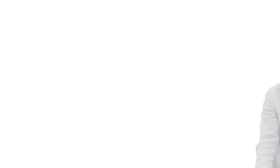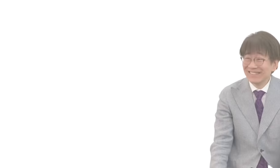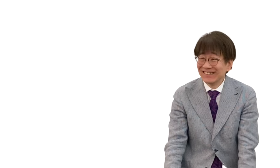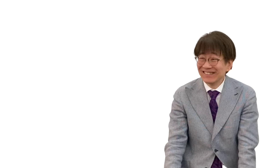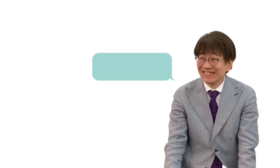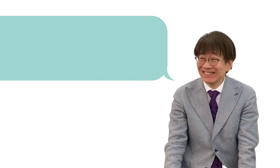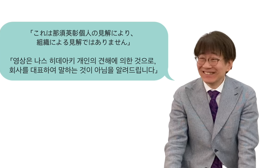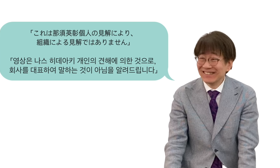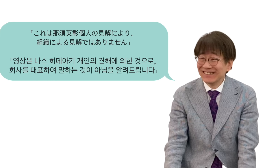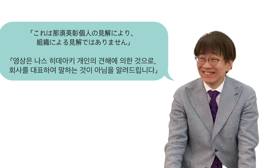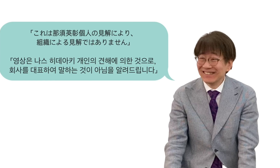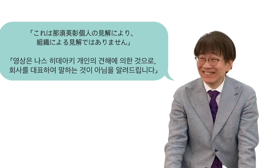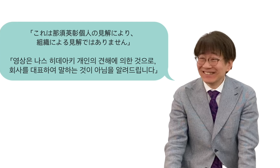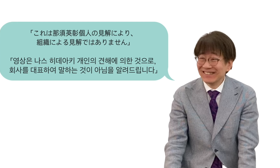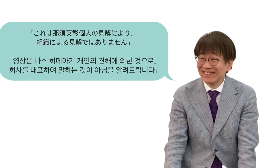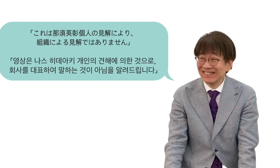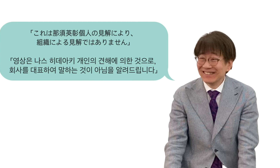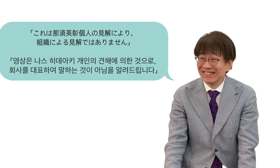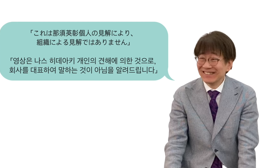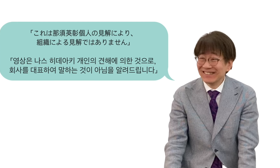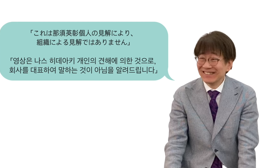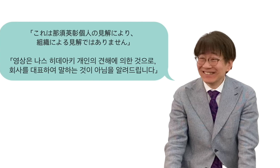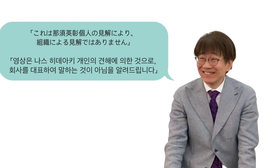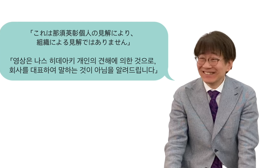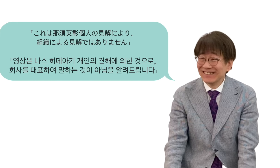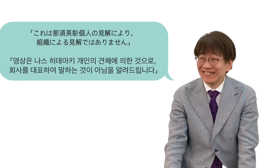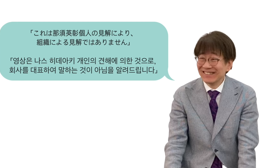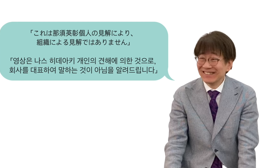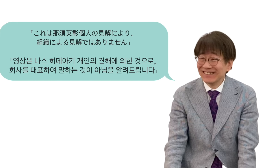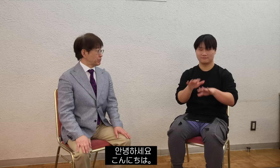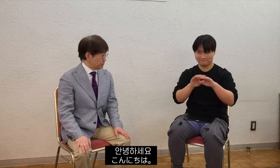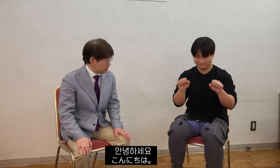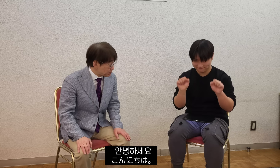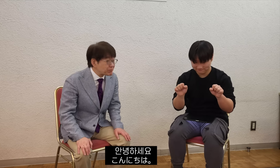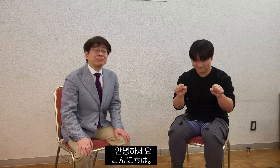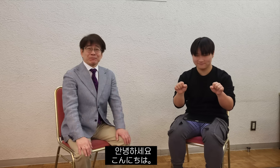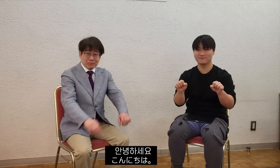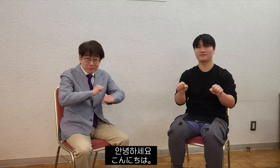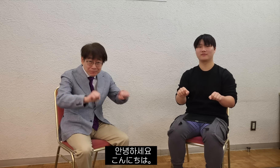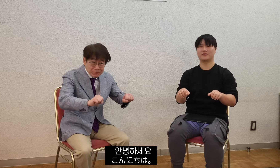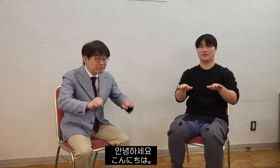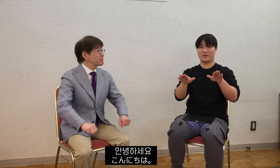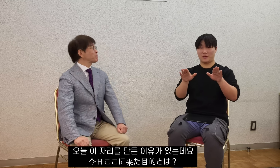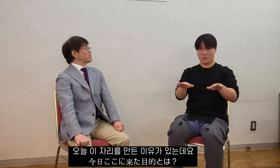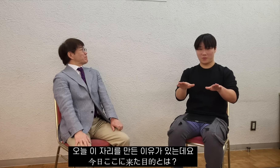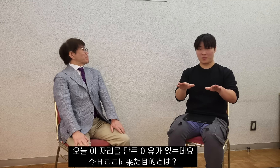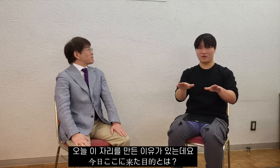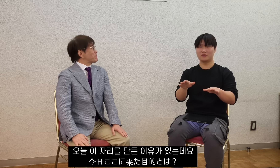This video is based on personal opinion. Please note that I am not speaking on behalf of the company. hello.